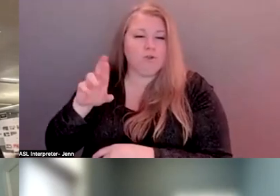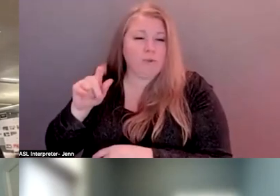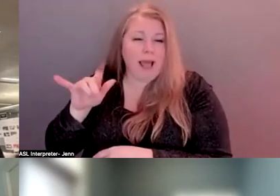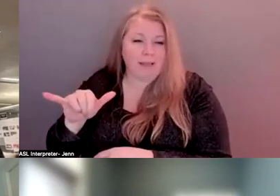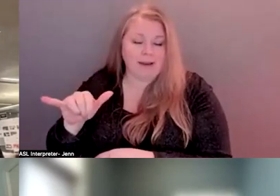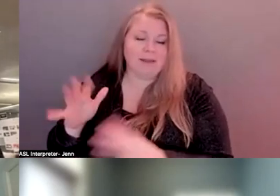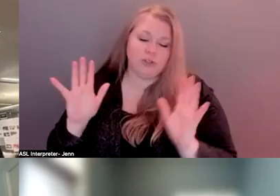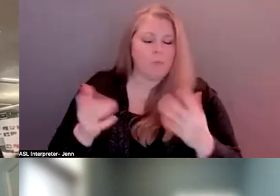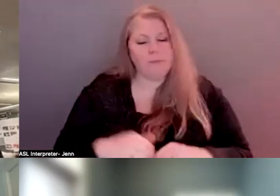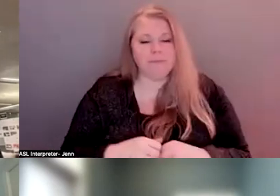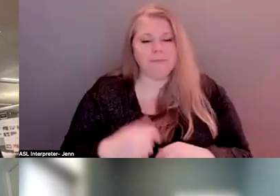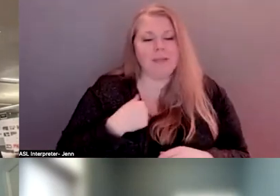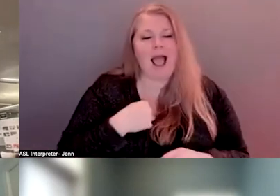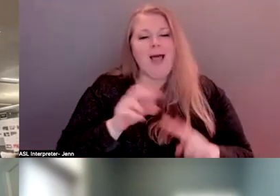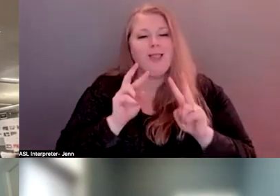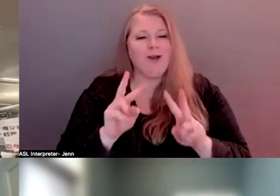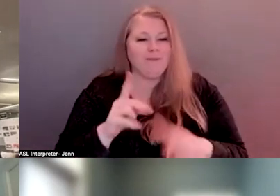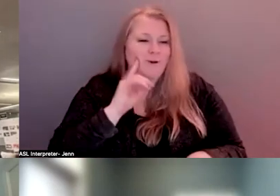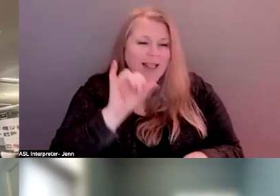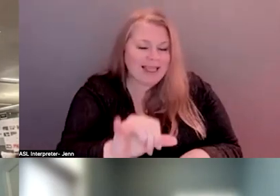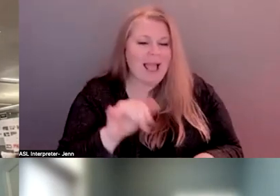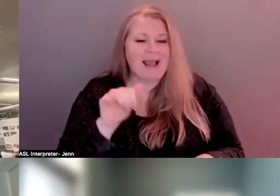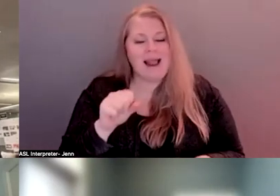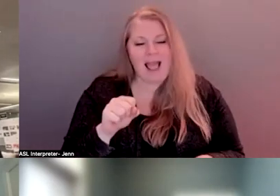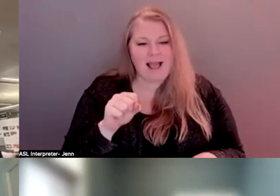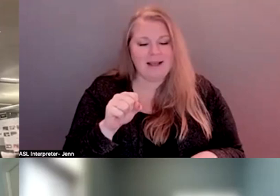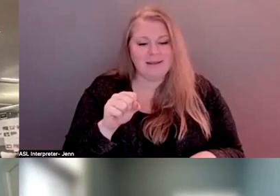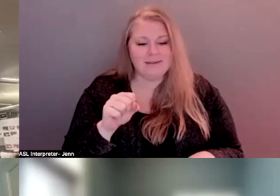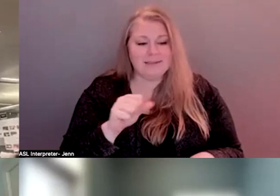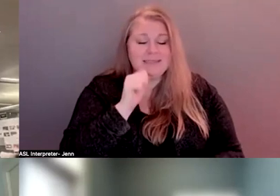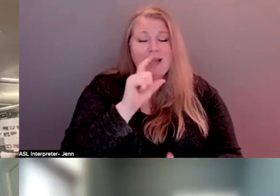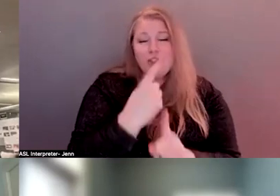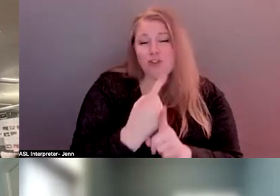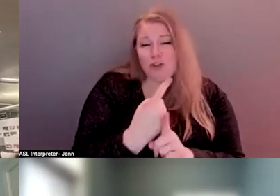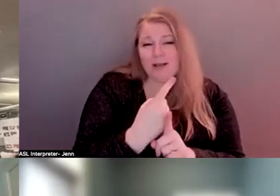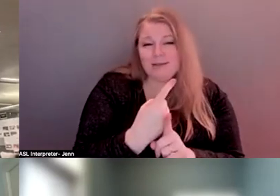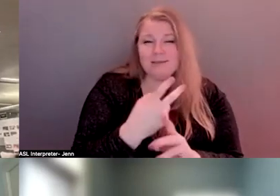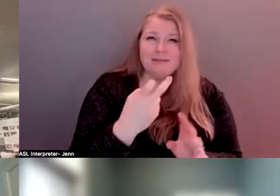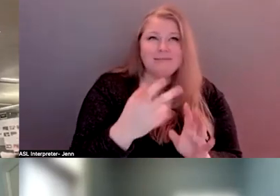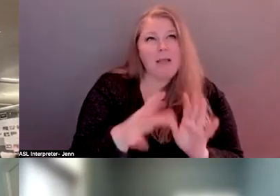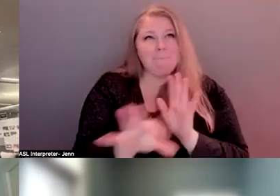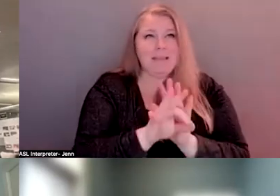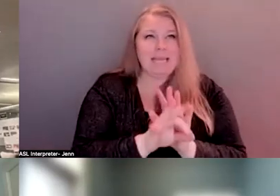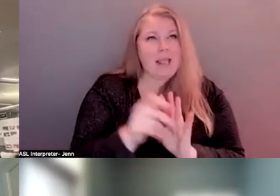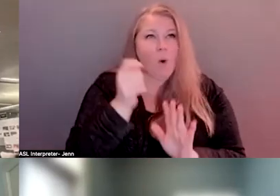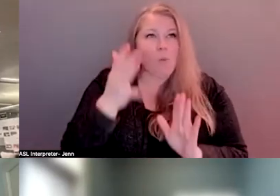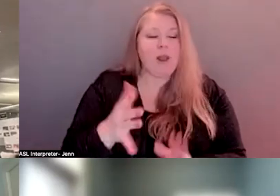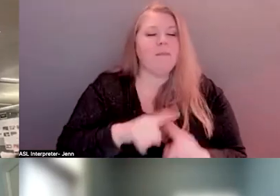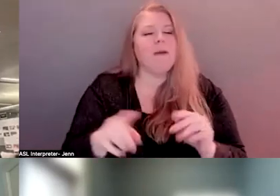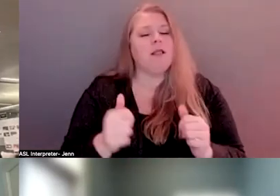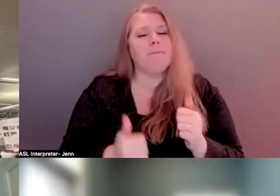So I look towards that as not really picking a winner but maybe the most optimistic progress